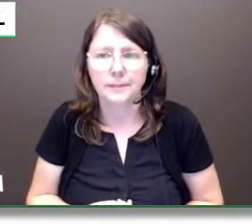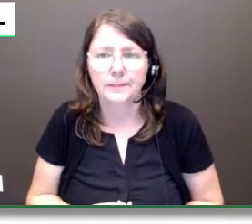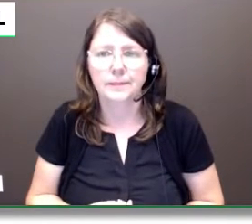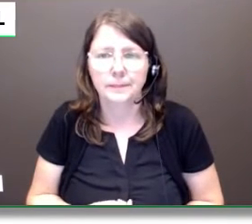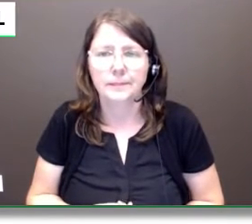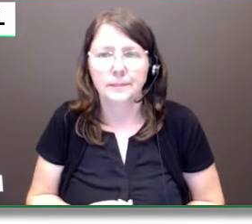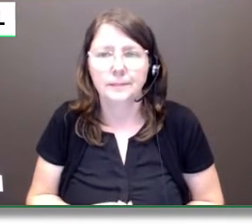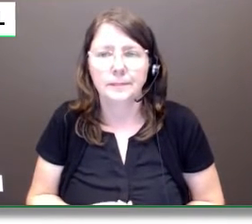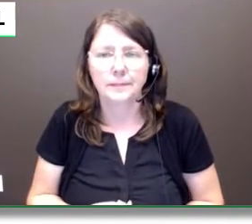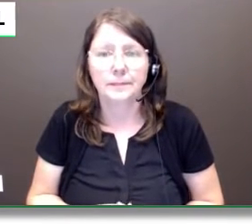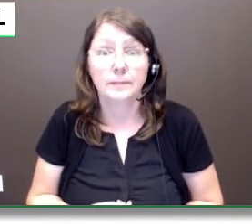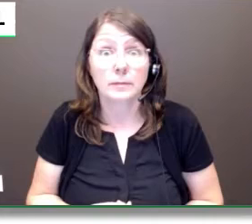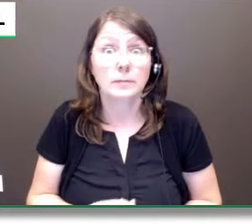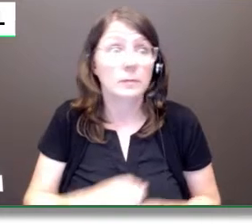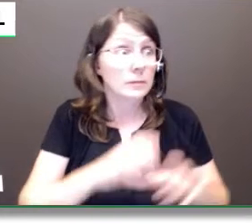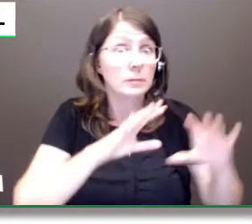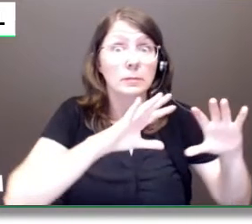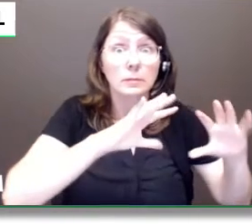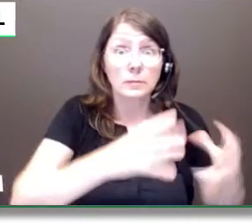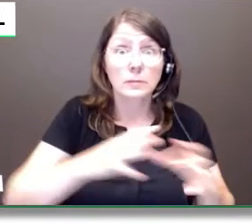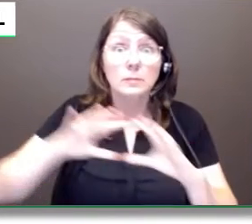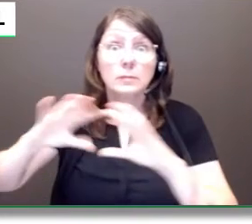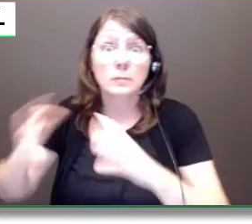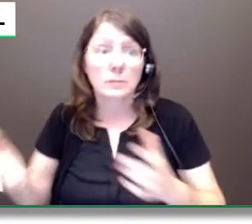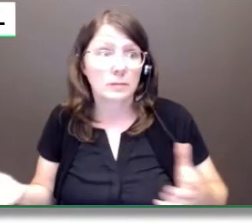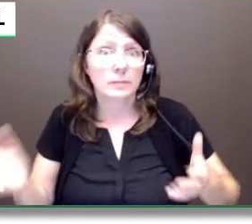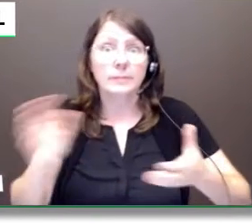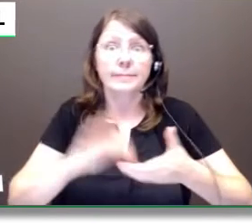it's good that there's communication where we can